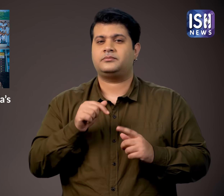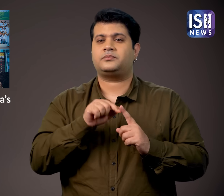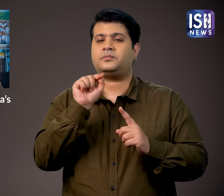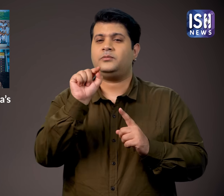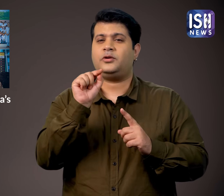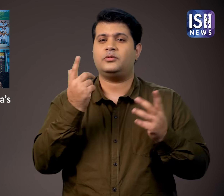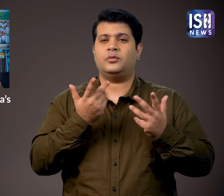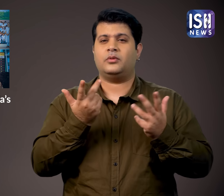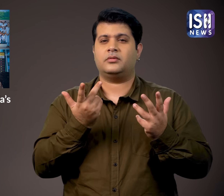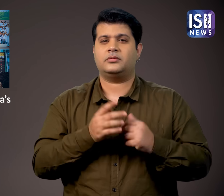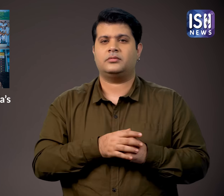What was the reason?